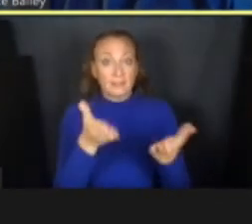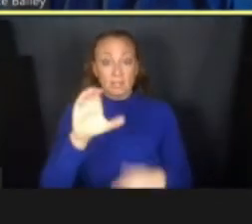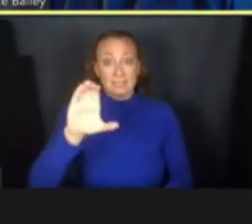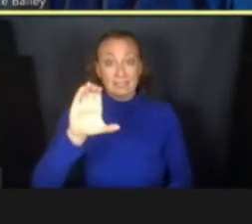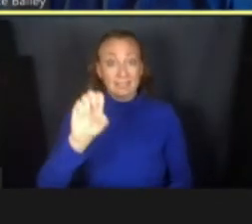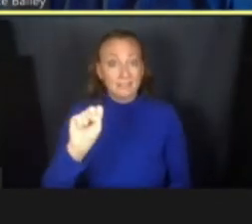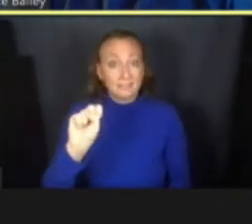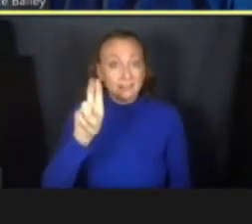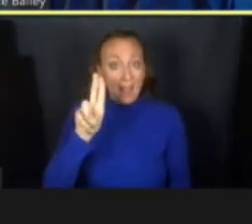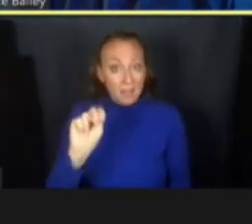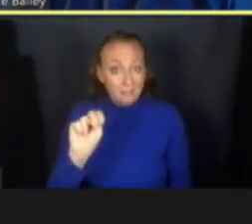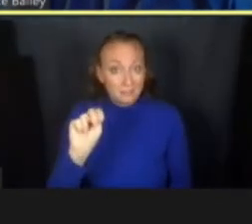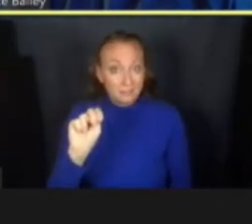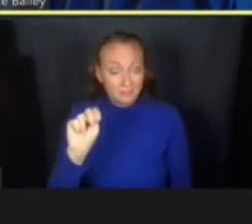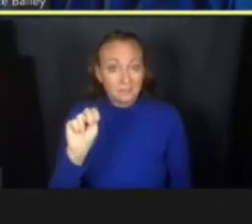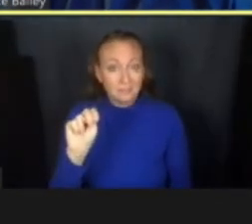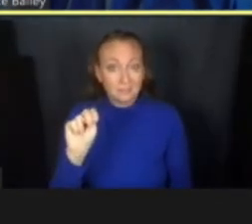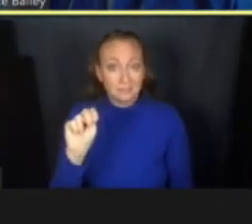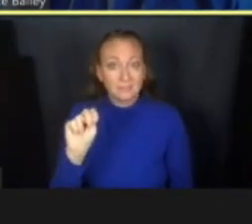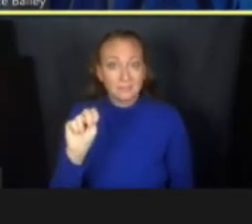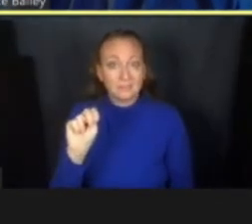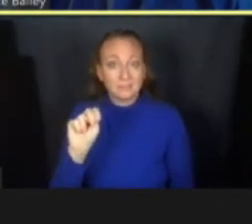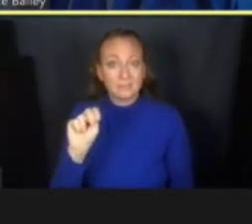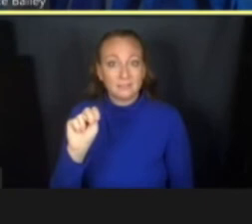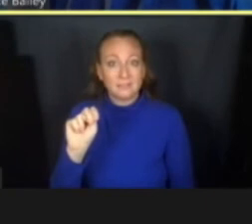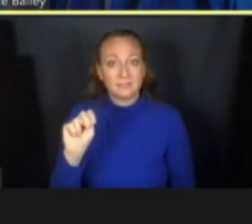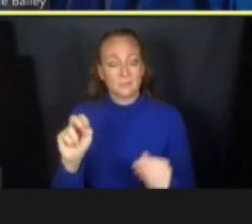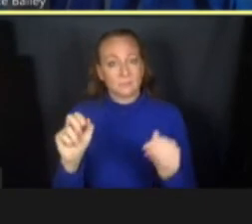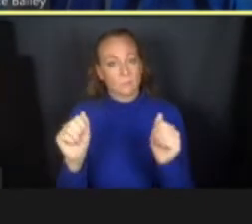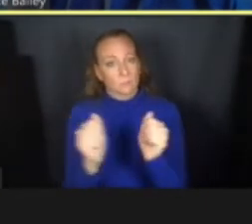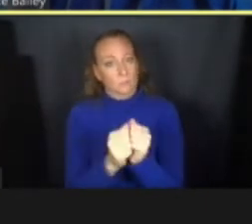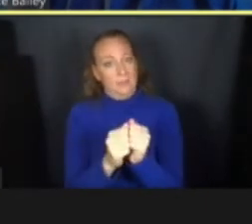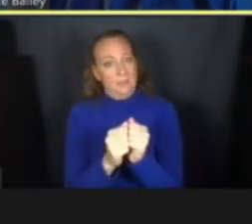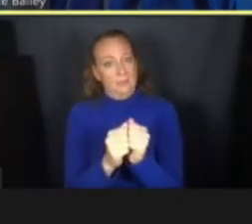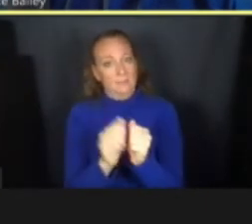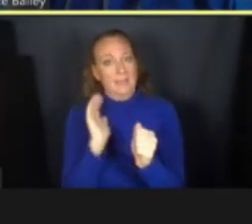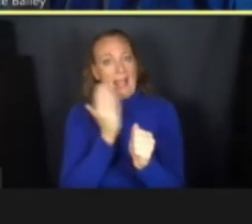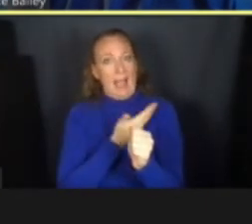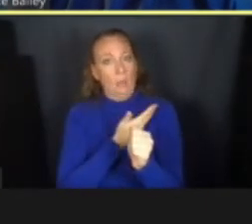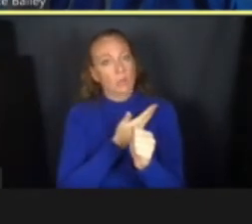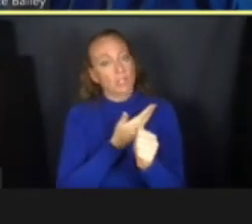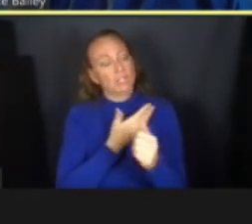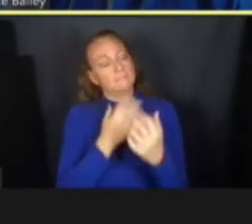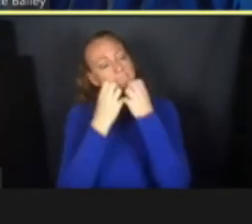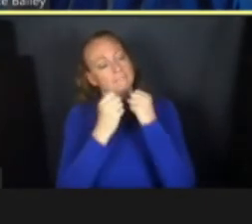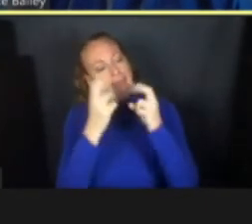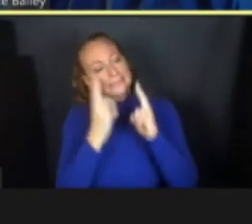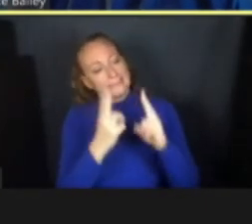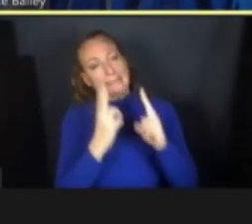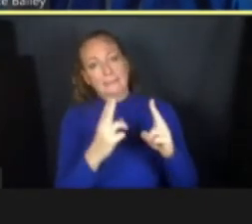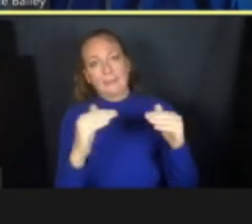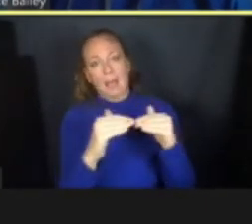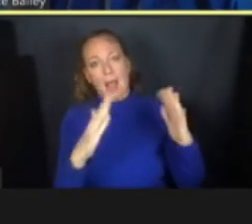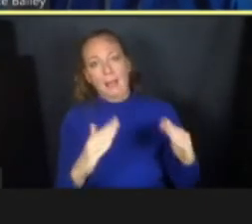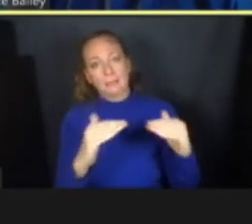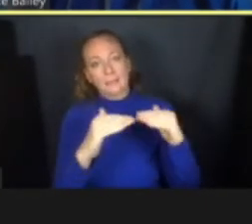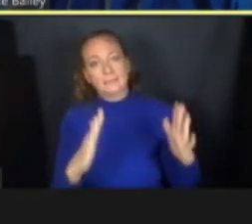that are with our very esteemed colleagues. Yesterday, there was a program